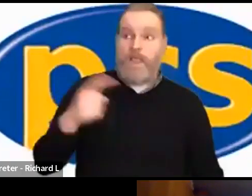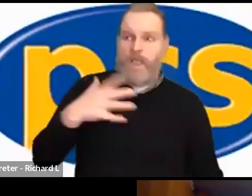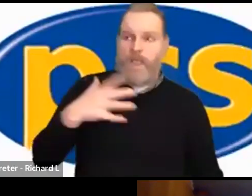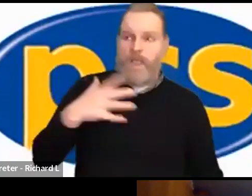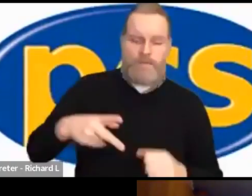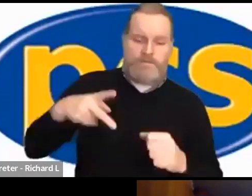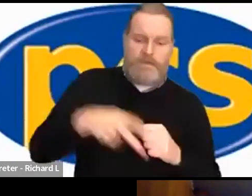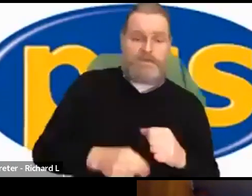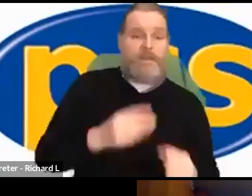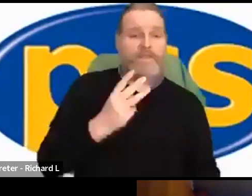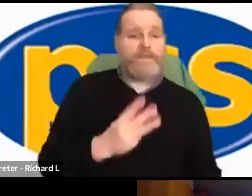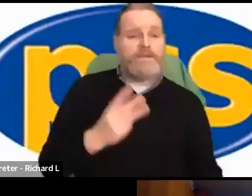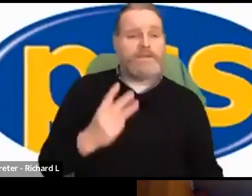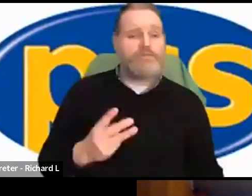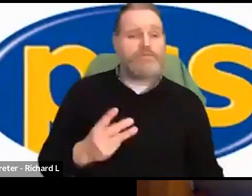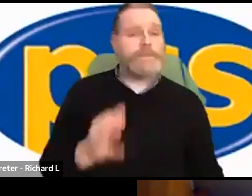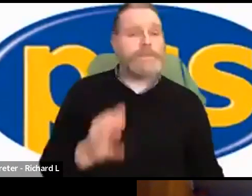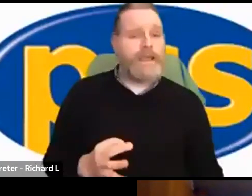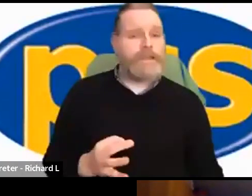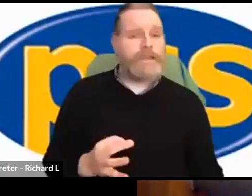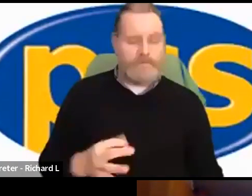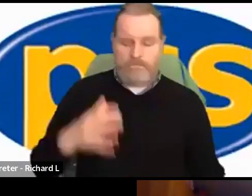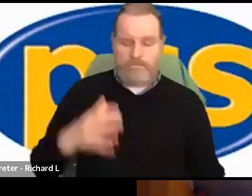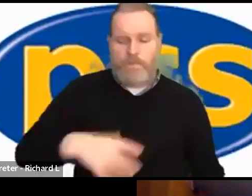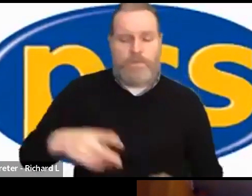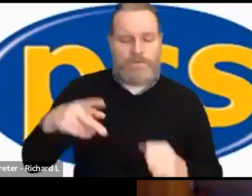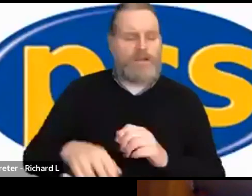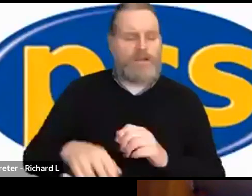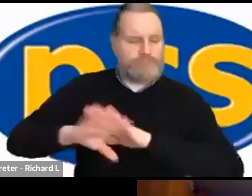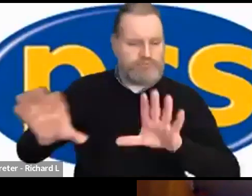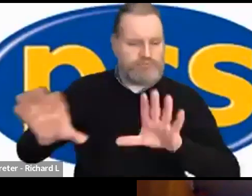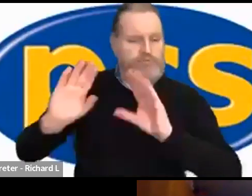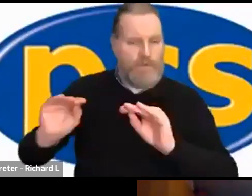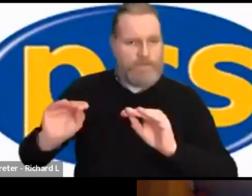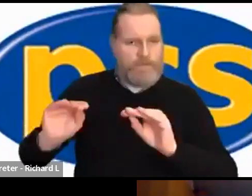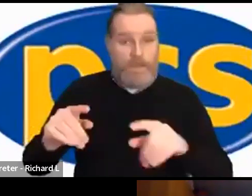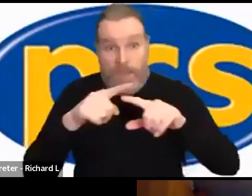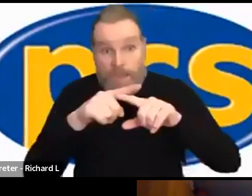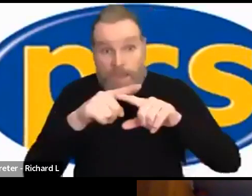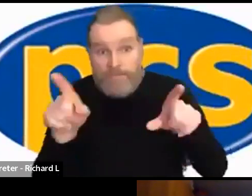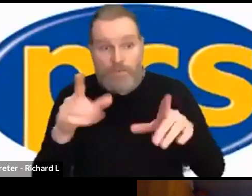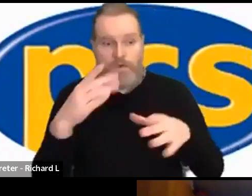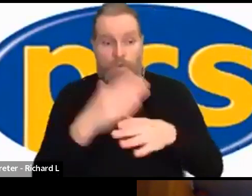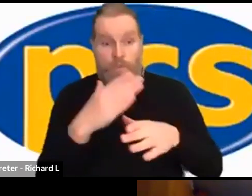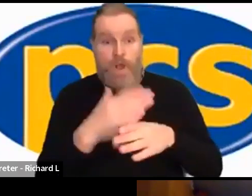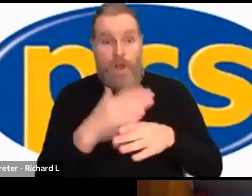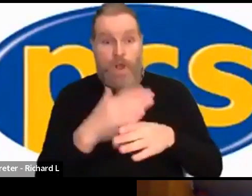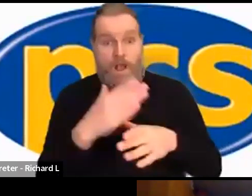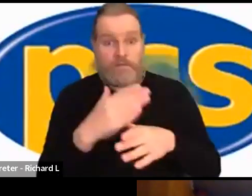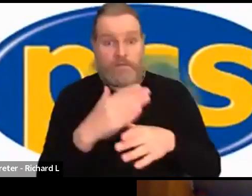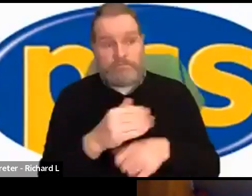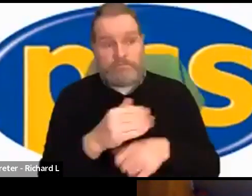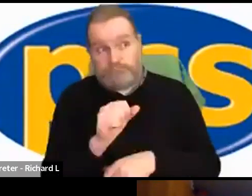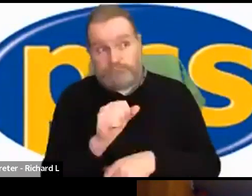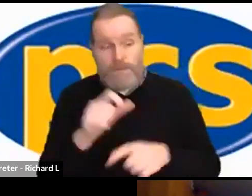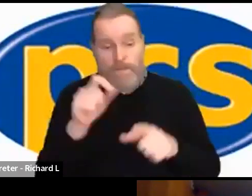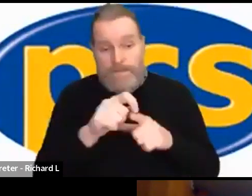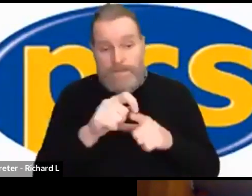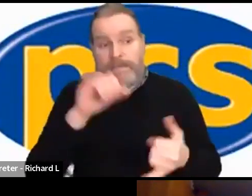redundancy terms by the redundancy terms by the 33%. They're threatening to cut them by, which will affect any member who works for PC works for Pcs. Who potentially is